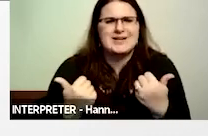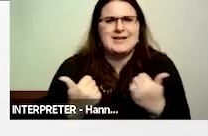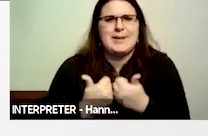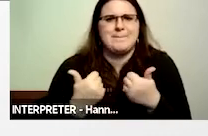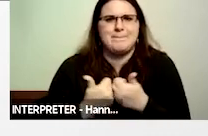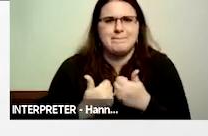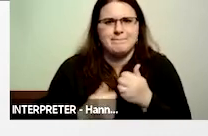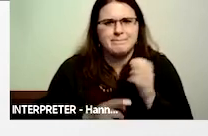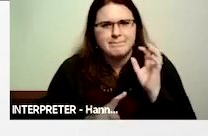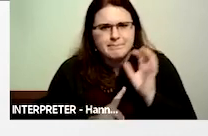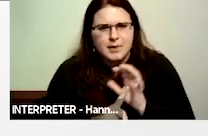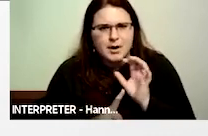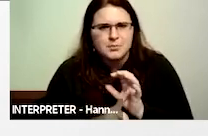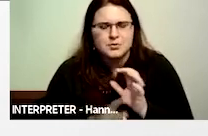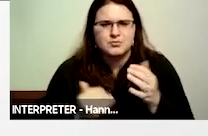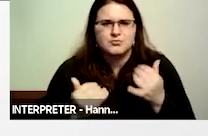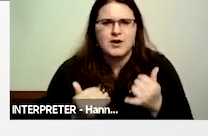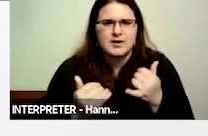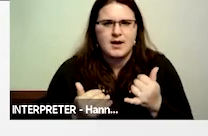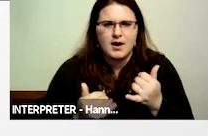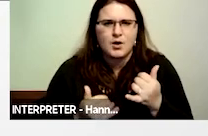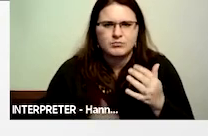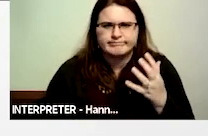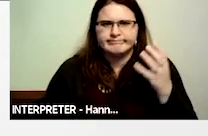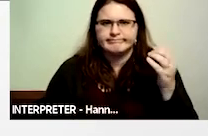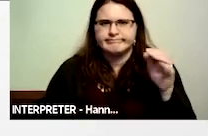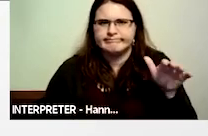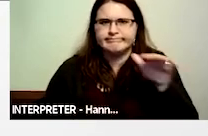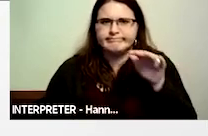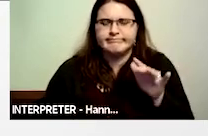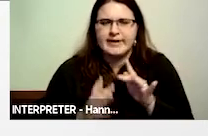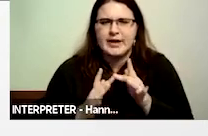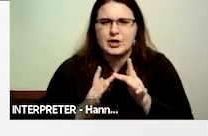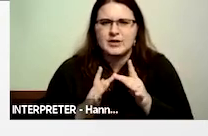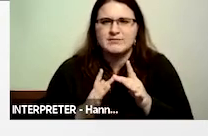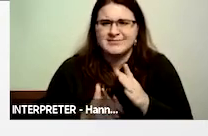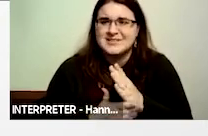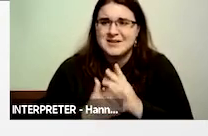in the in the space today and I know I've got a few people in here that play games so Ben Woelk: You're gonna